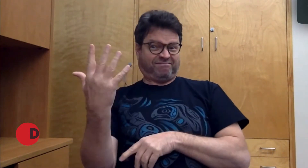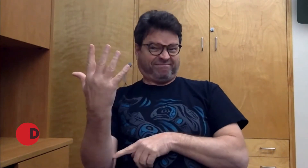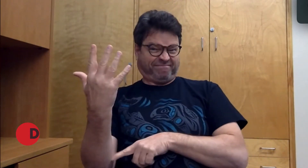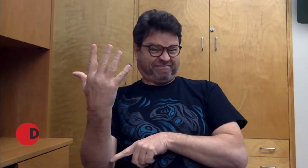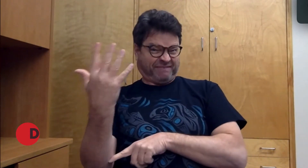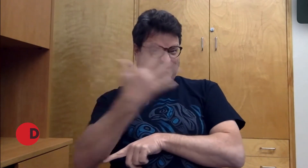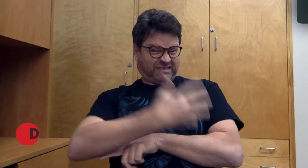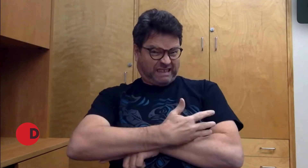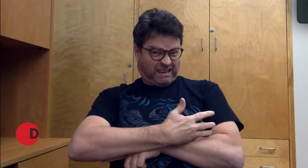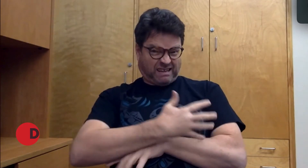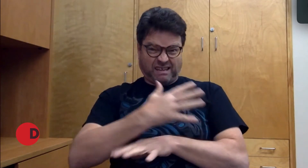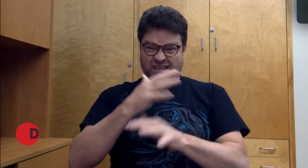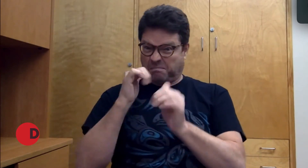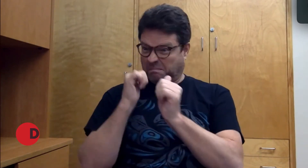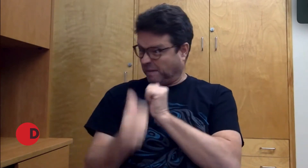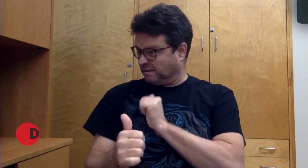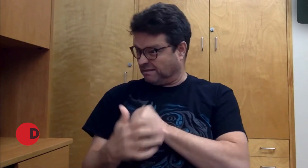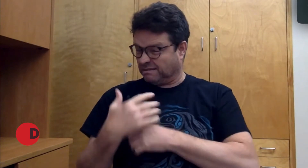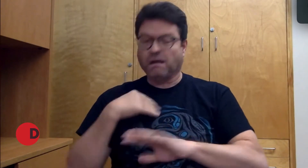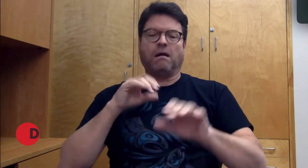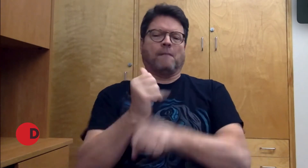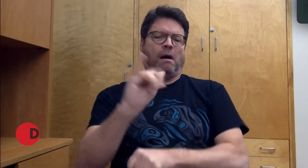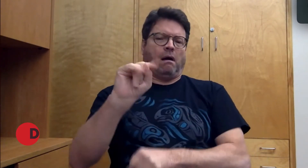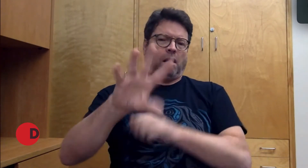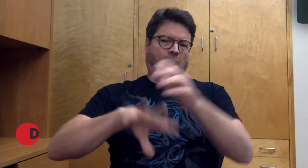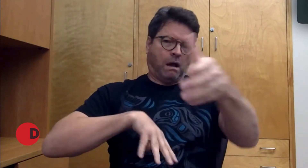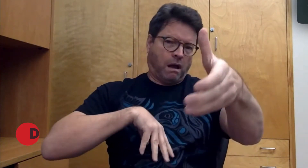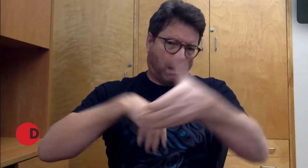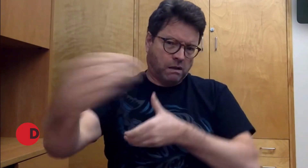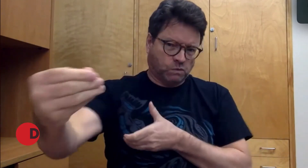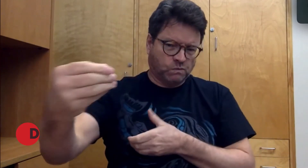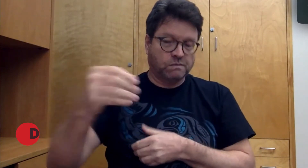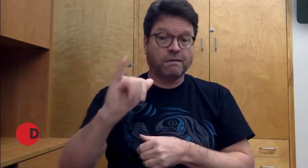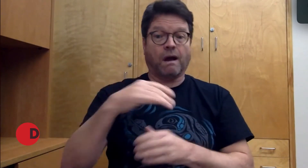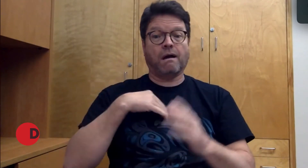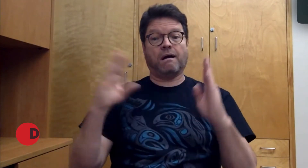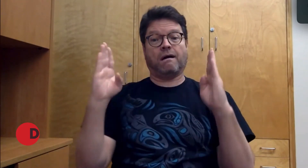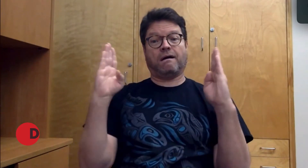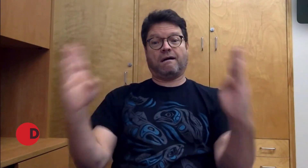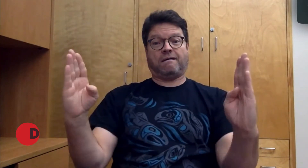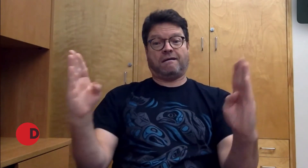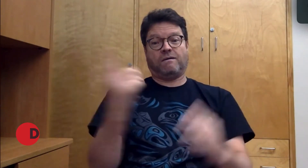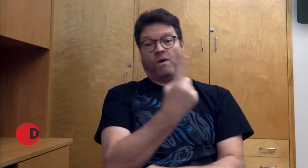After 5 days passed, I made it out.